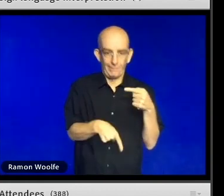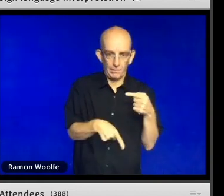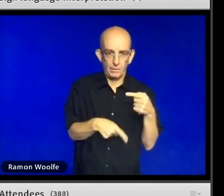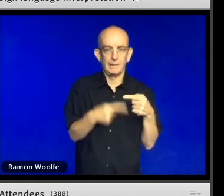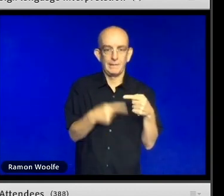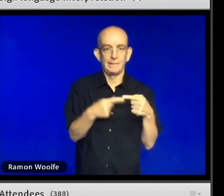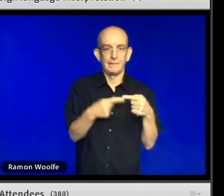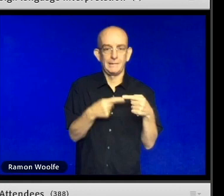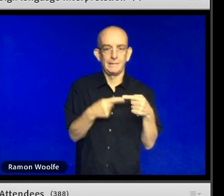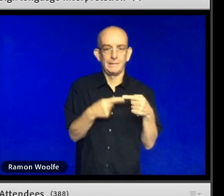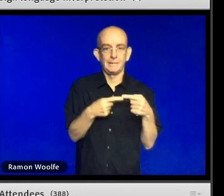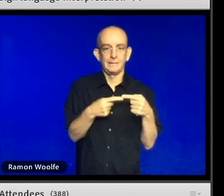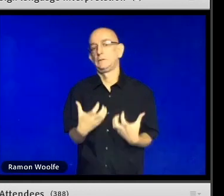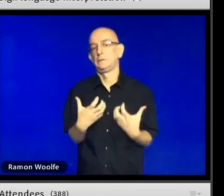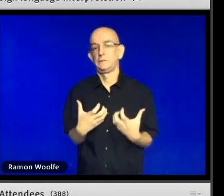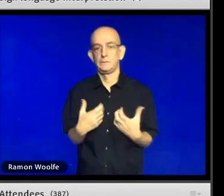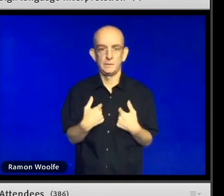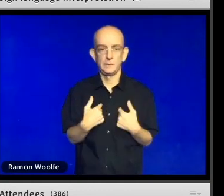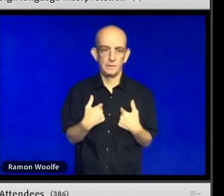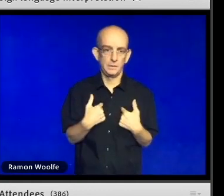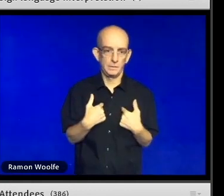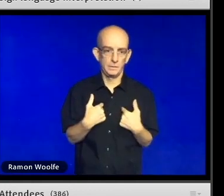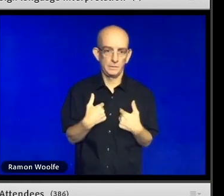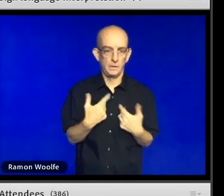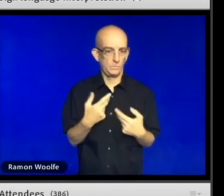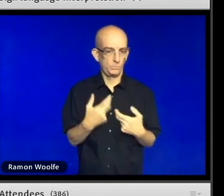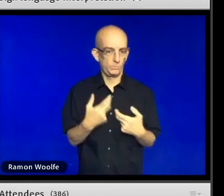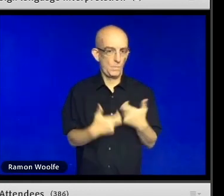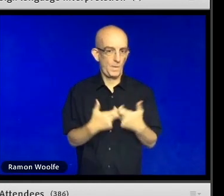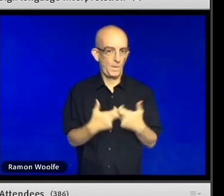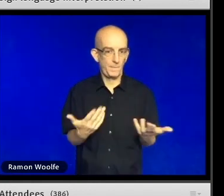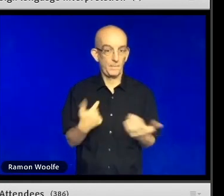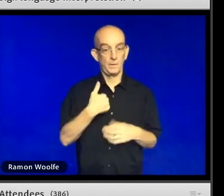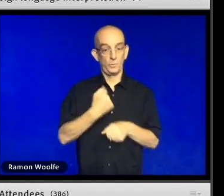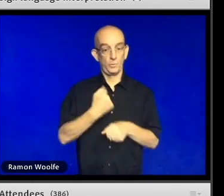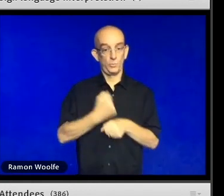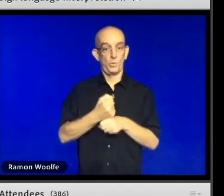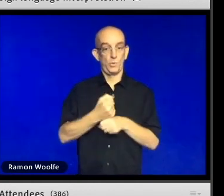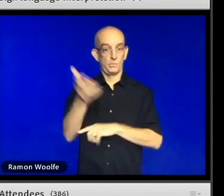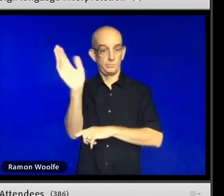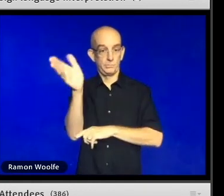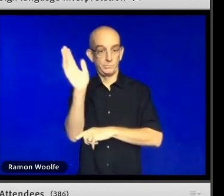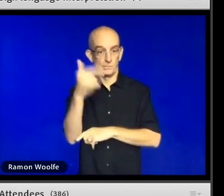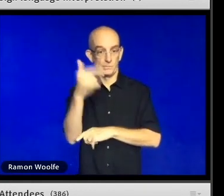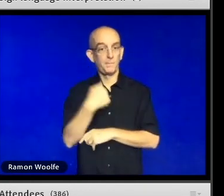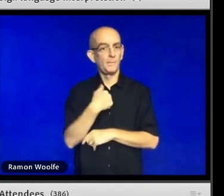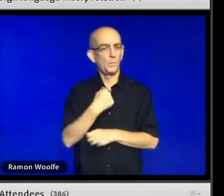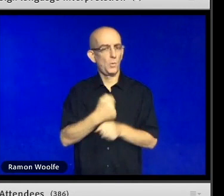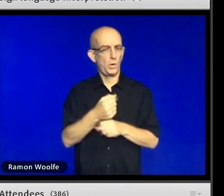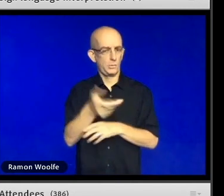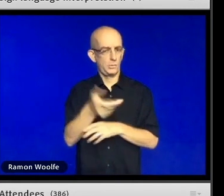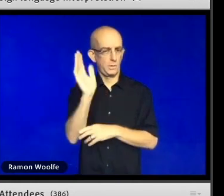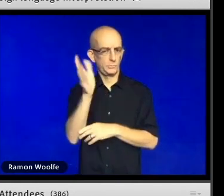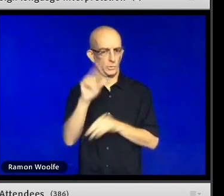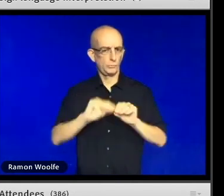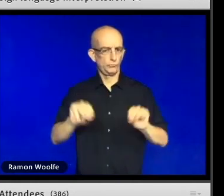also and I have learning like distance learning electronically. So you have to face the challenge